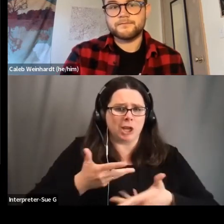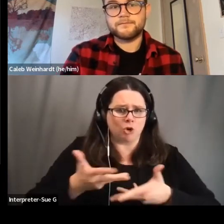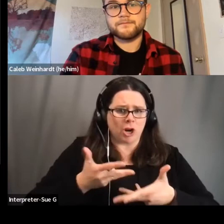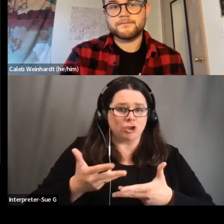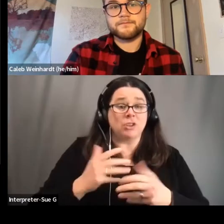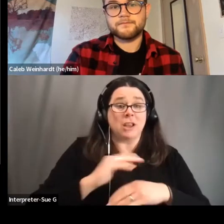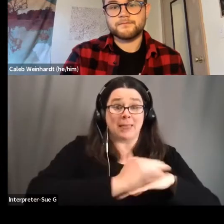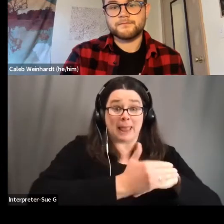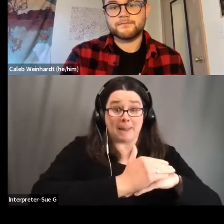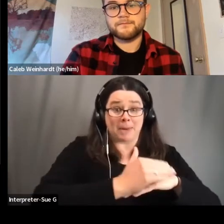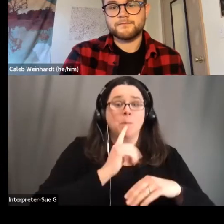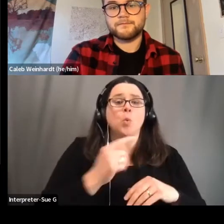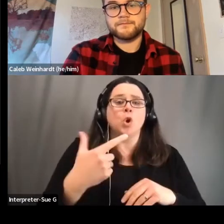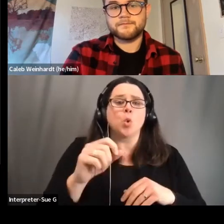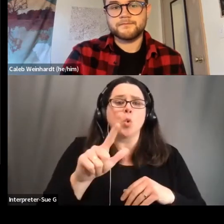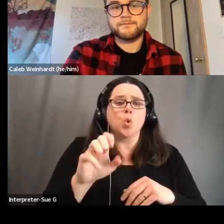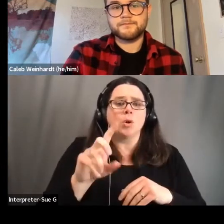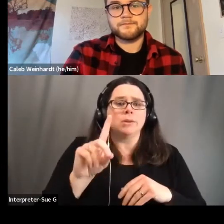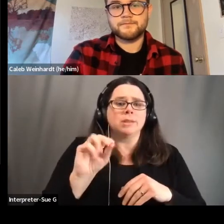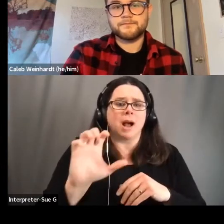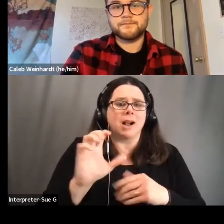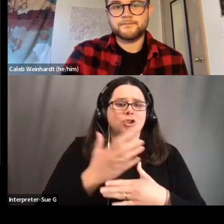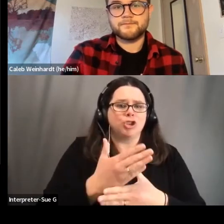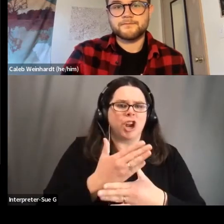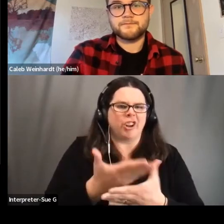we're gonna do a Google Document share thing in just a second.